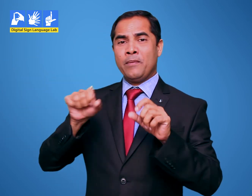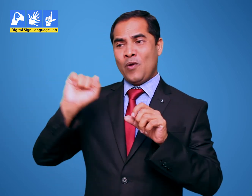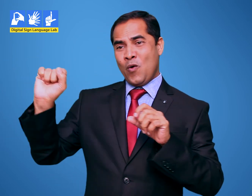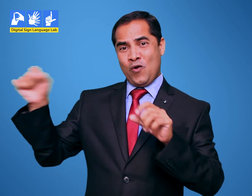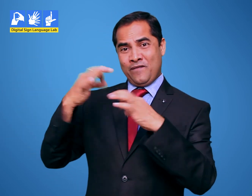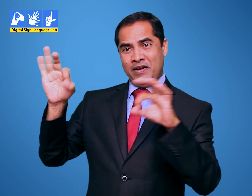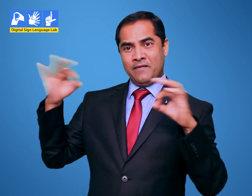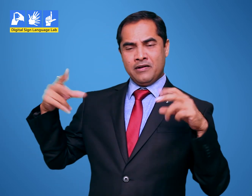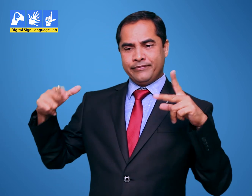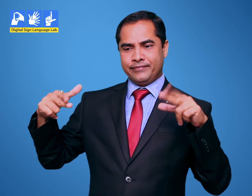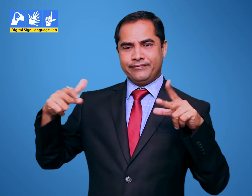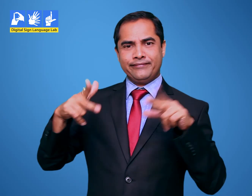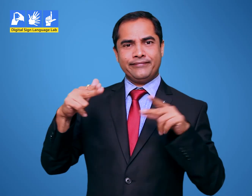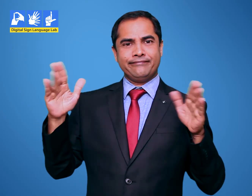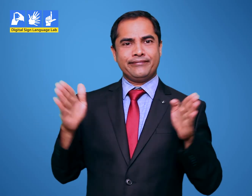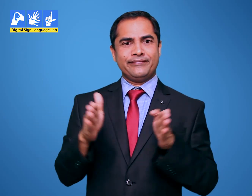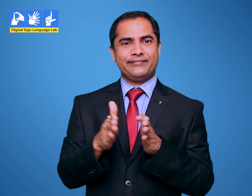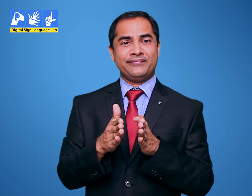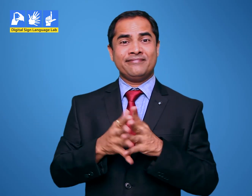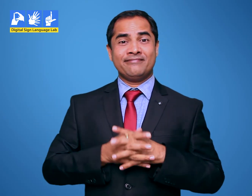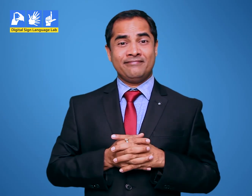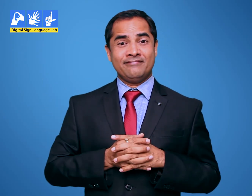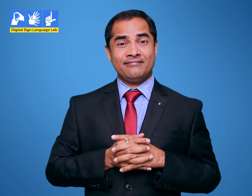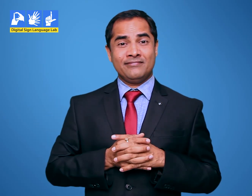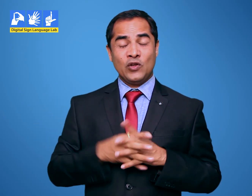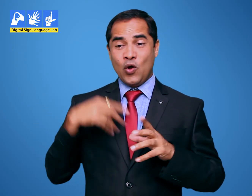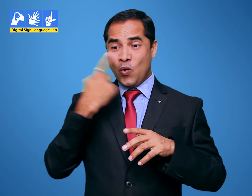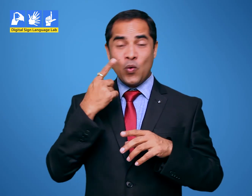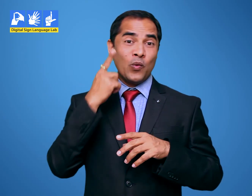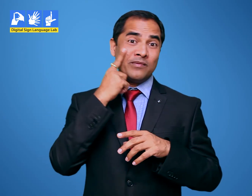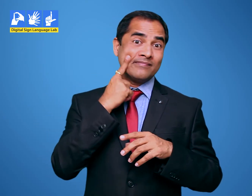everyone who looked like I did.